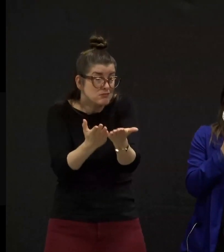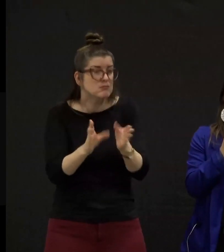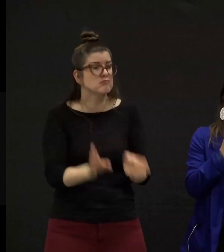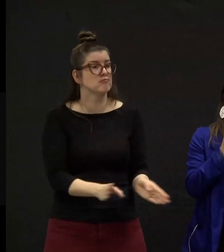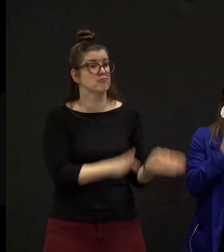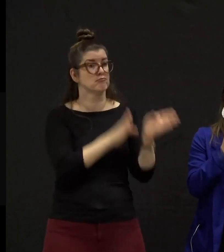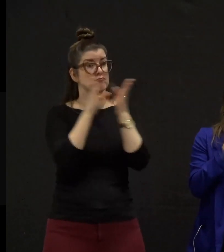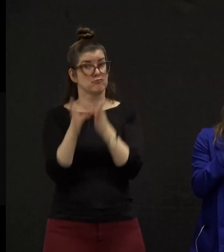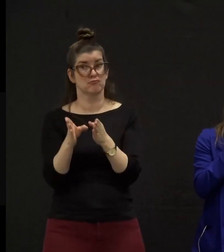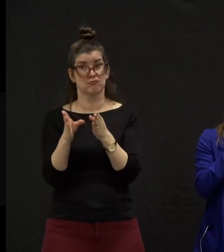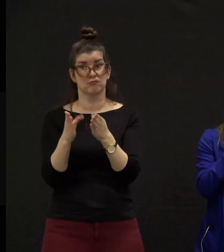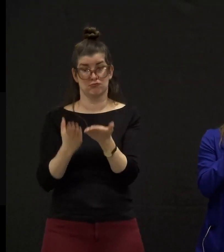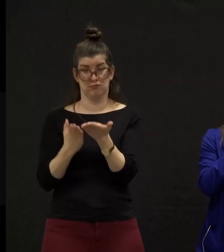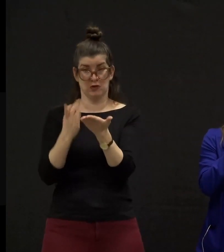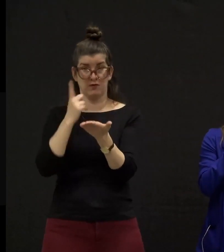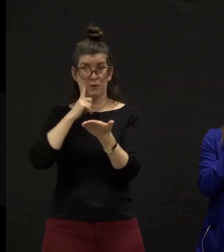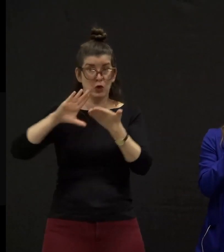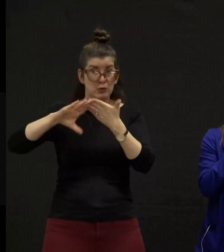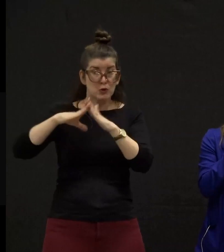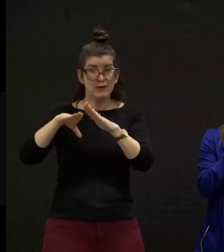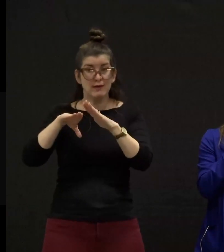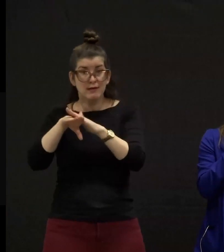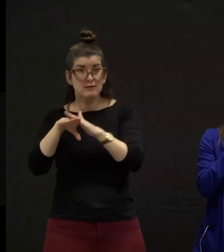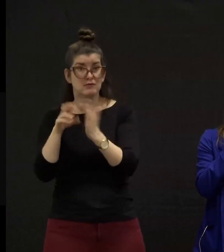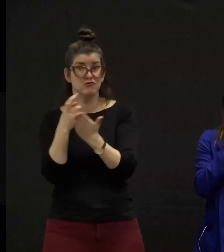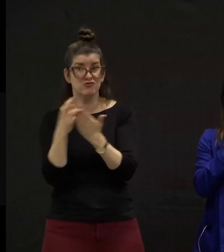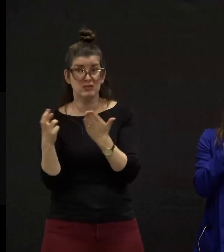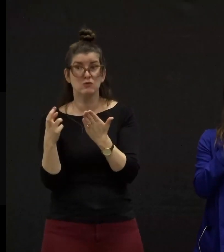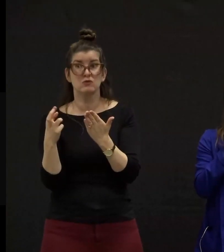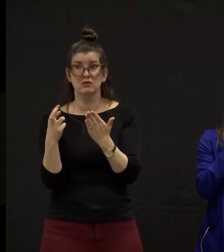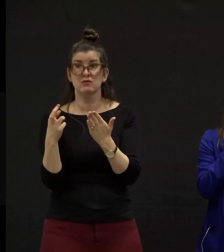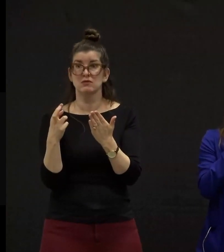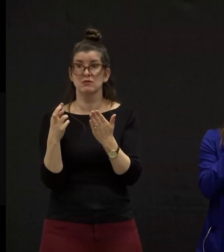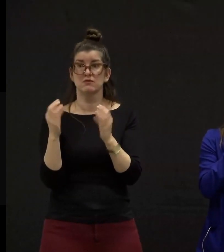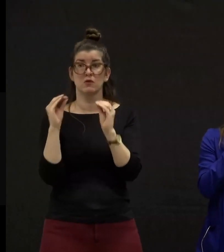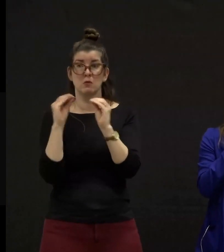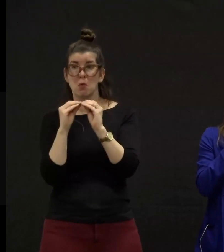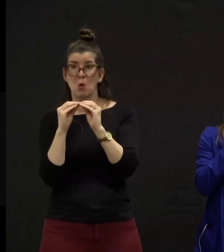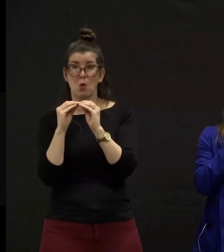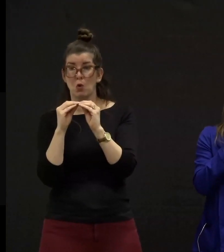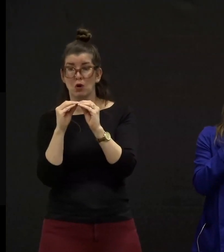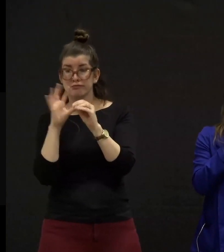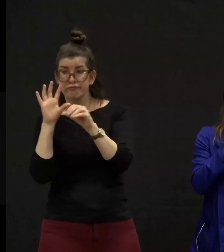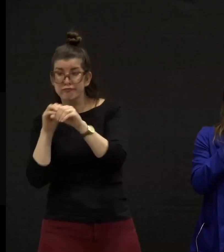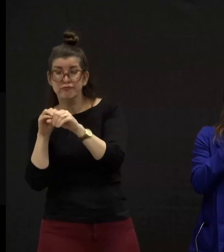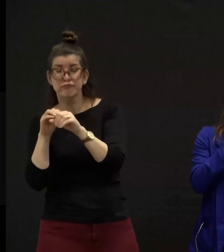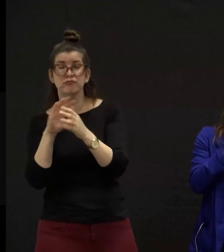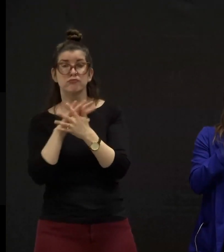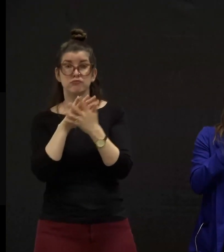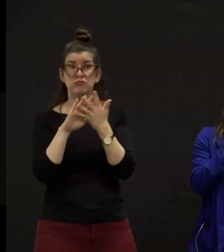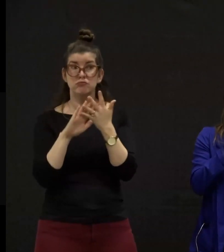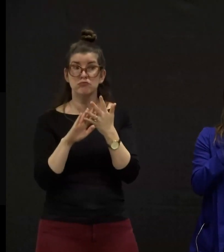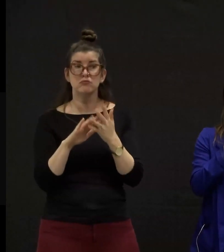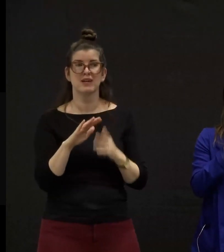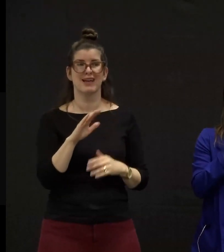for community access and resources for further exploration. And we do say to the families,